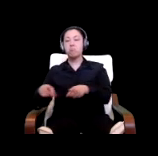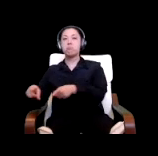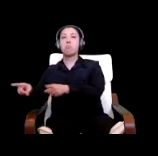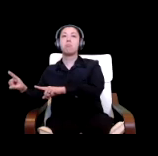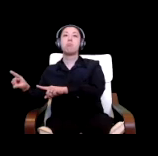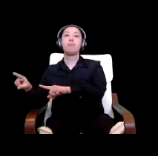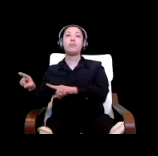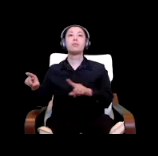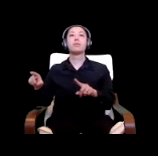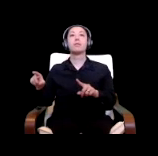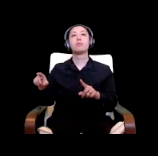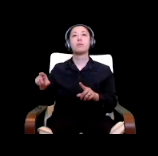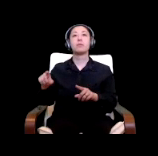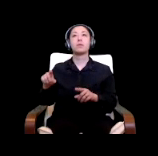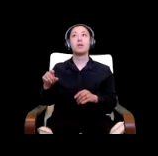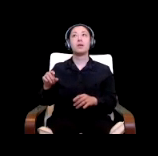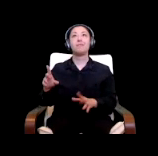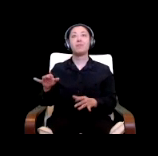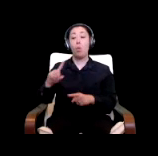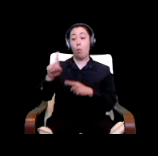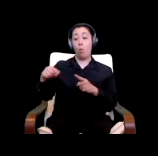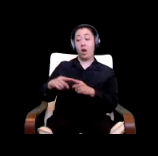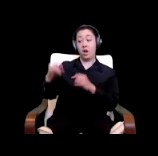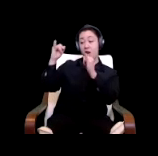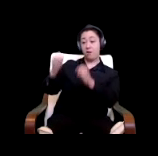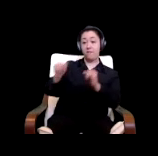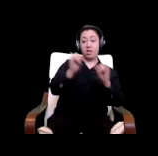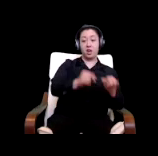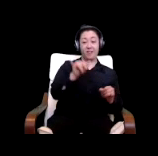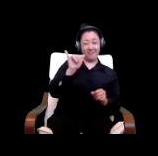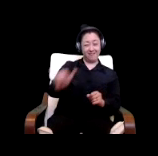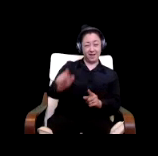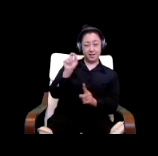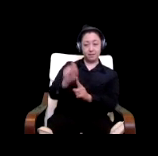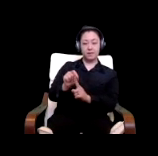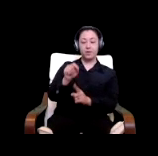These work well when their individualized to the specific student. For example, if I